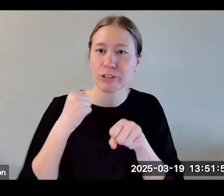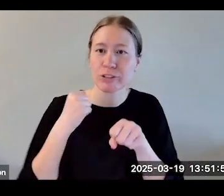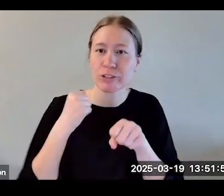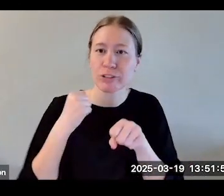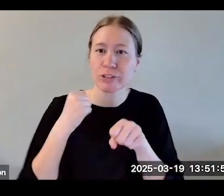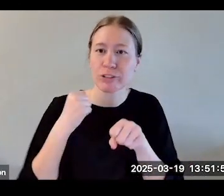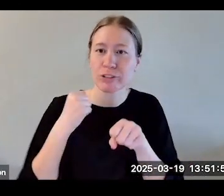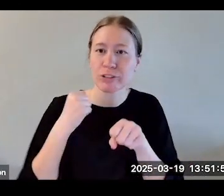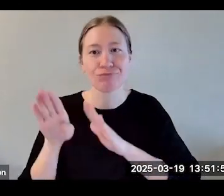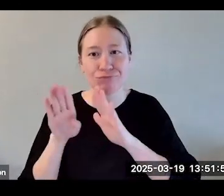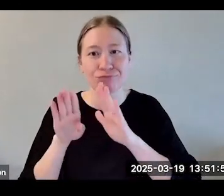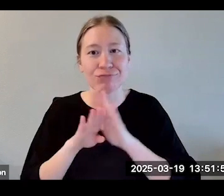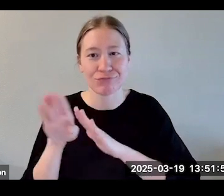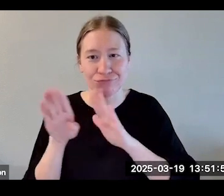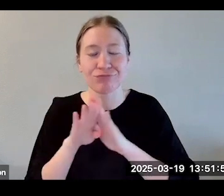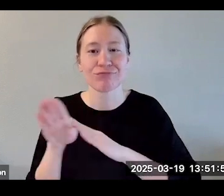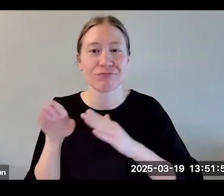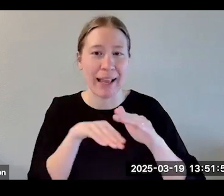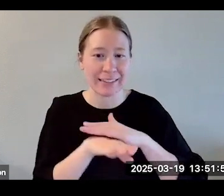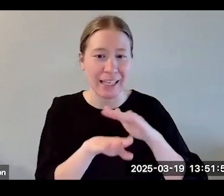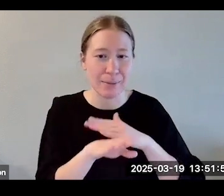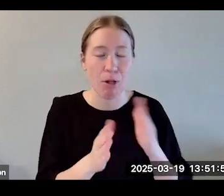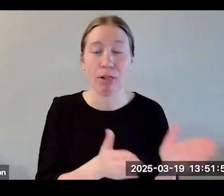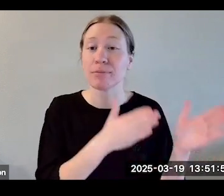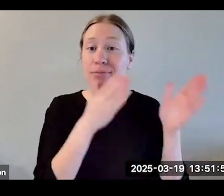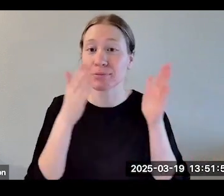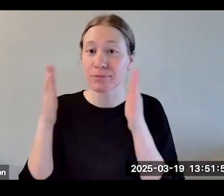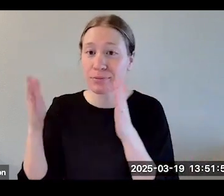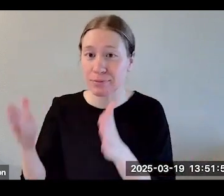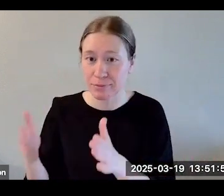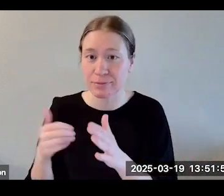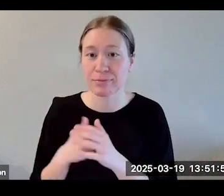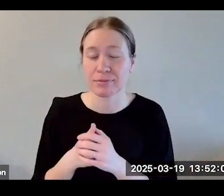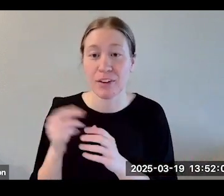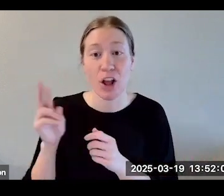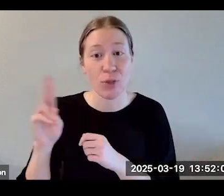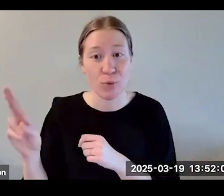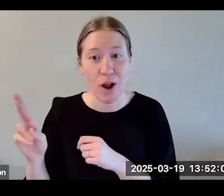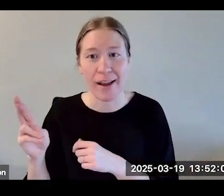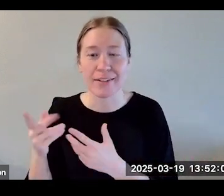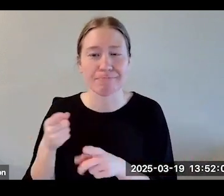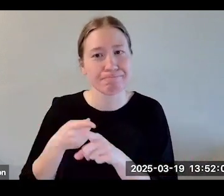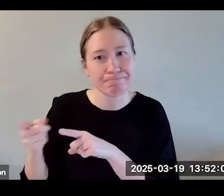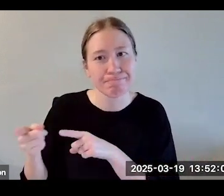And, kind of, on the right side of my screen here, we've got some core components of accessible docs, so thinking back